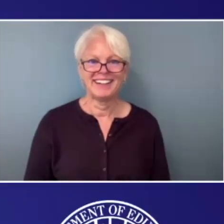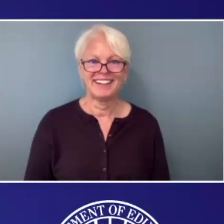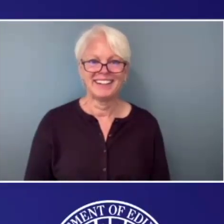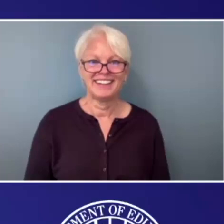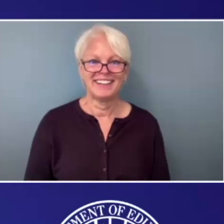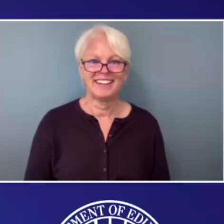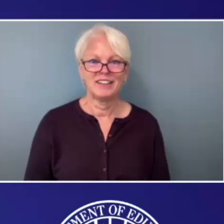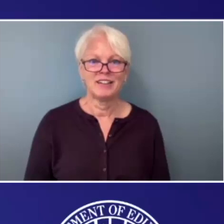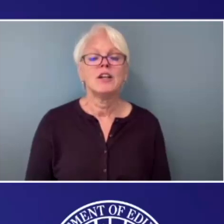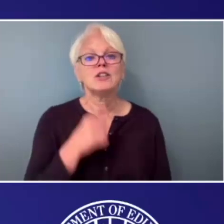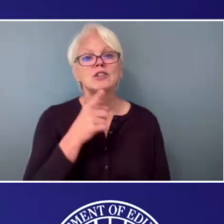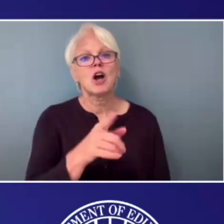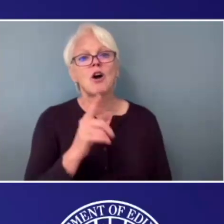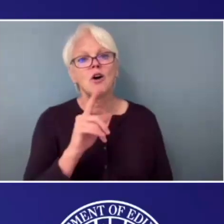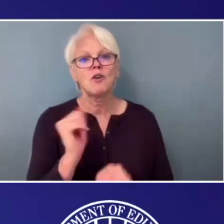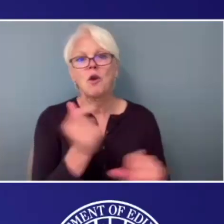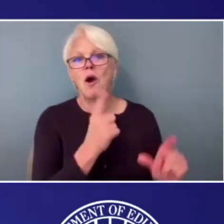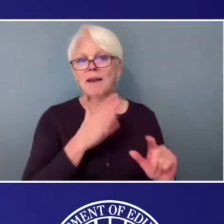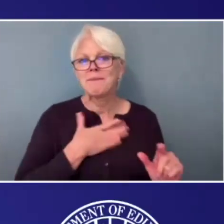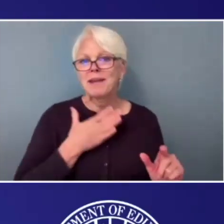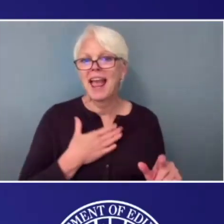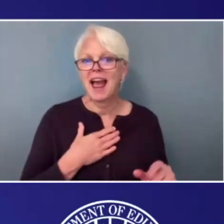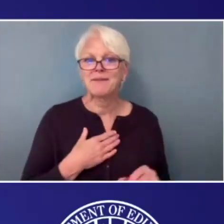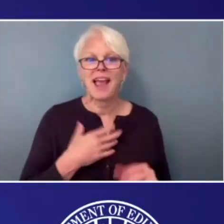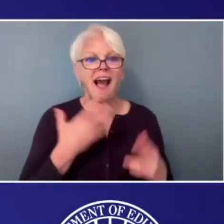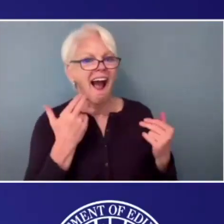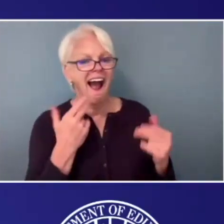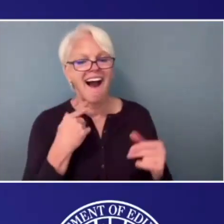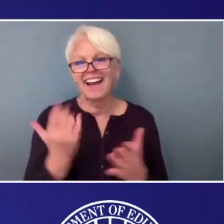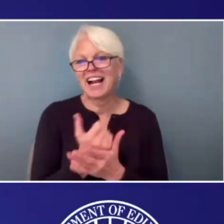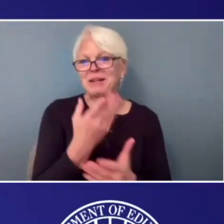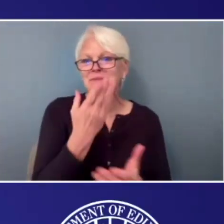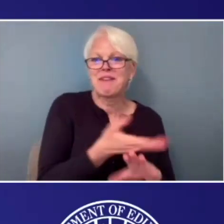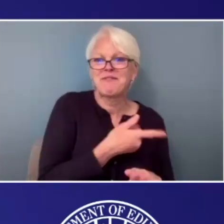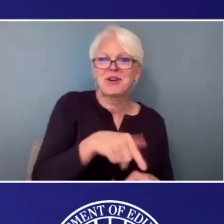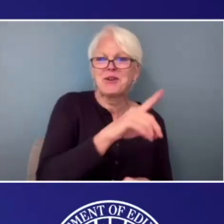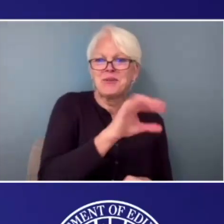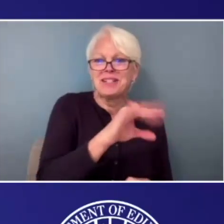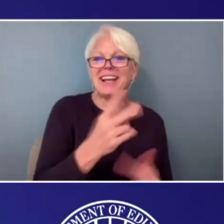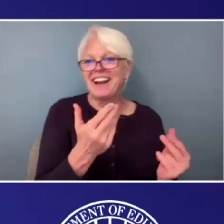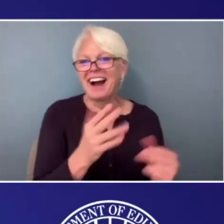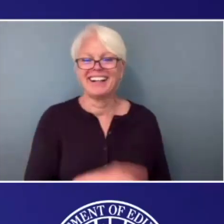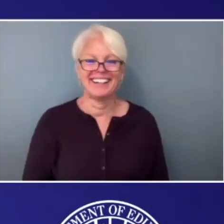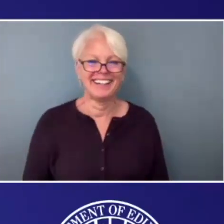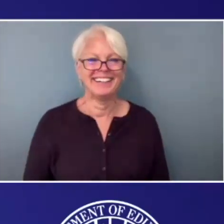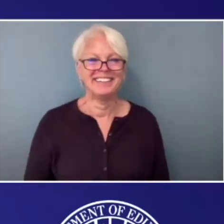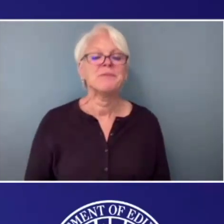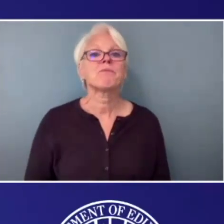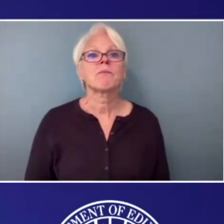So that you can be all happy and share, haha, I got it before y'all did. All right, so I would like to start our